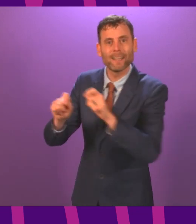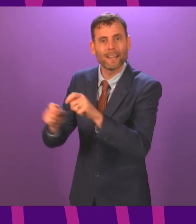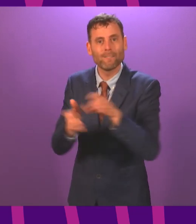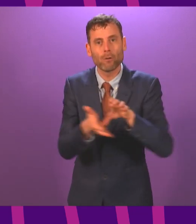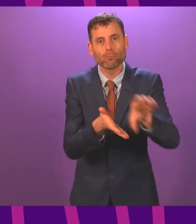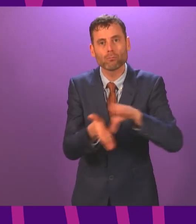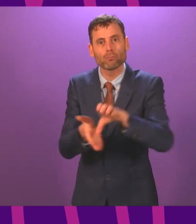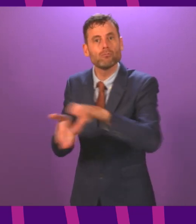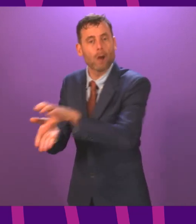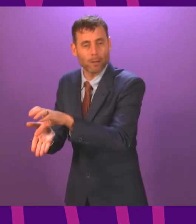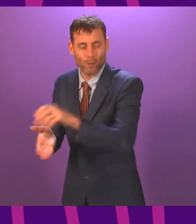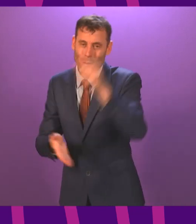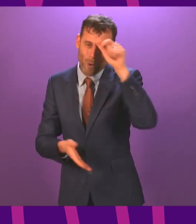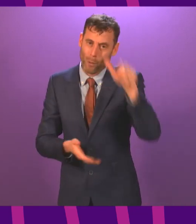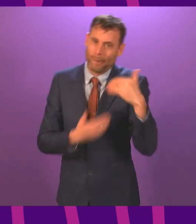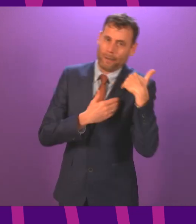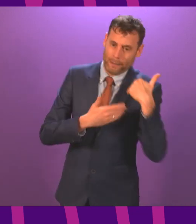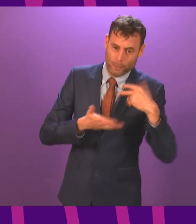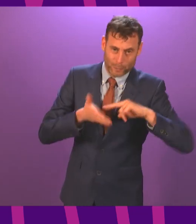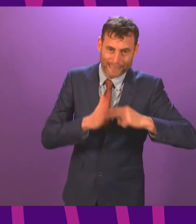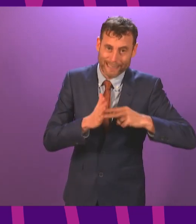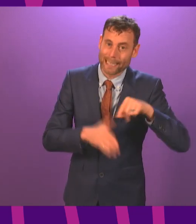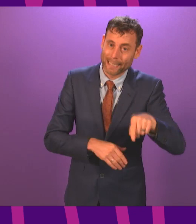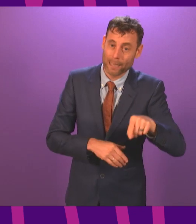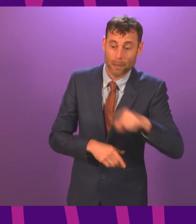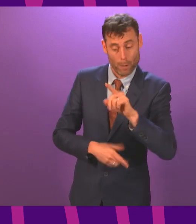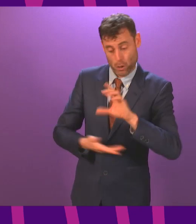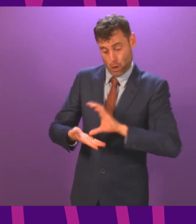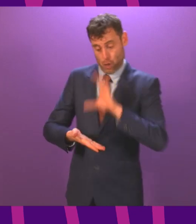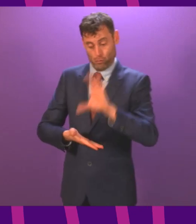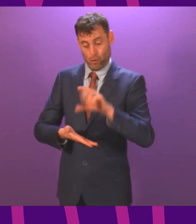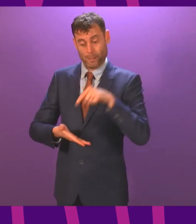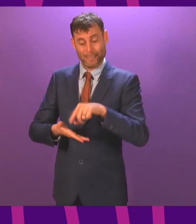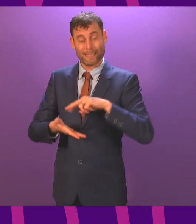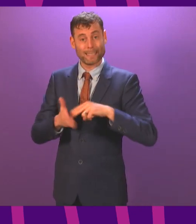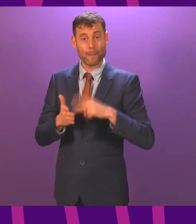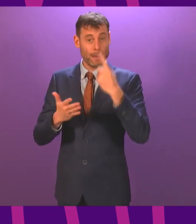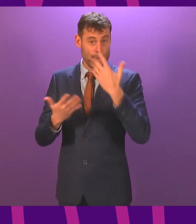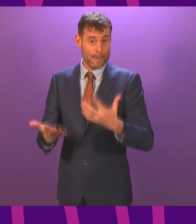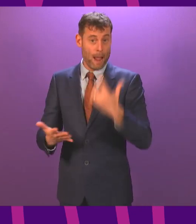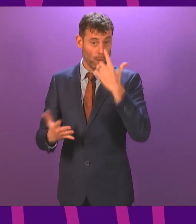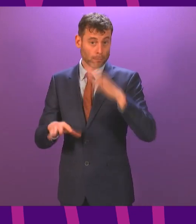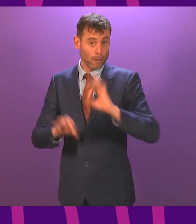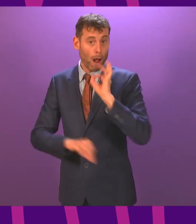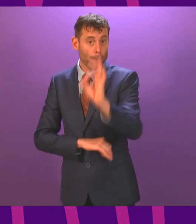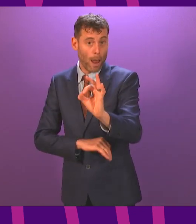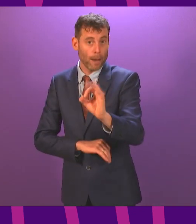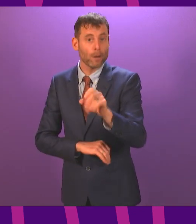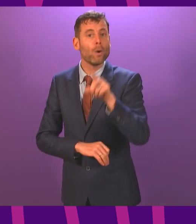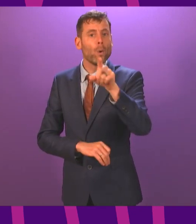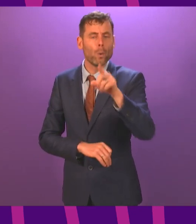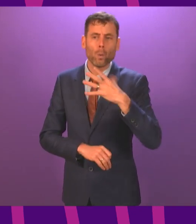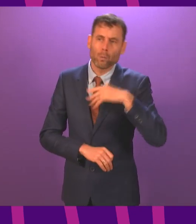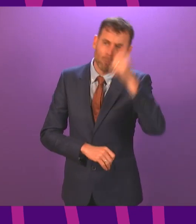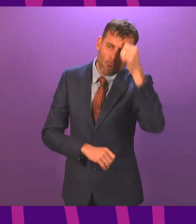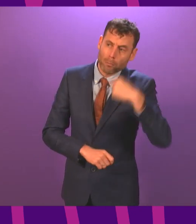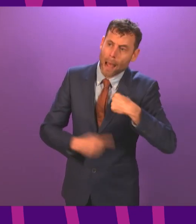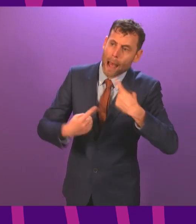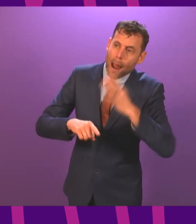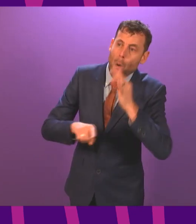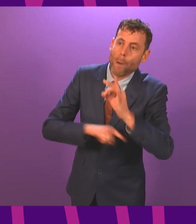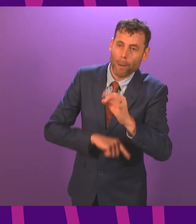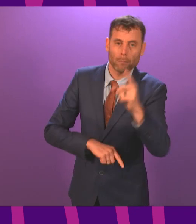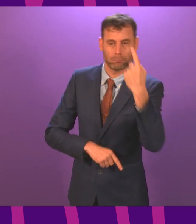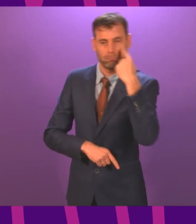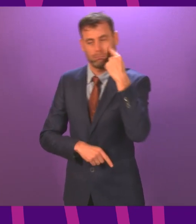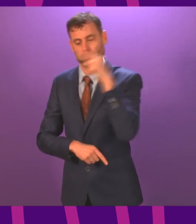The grant scheme is already open for applications, and people can find out from their local council